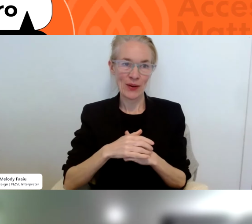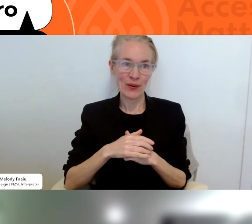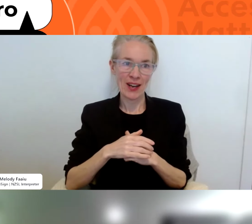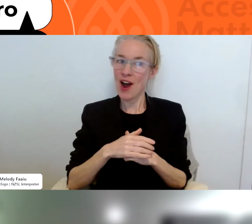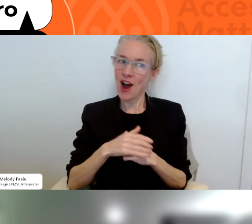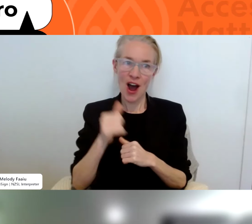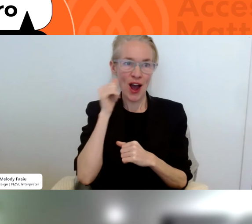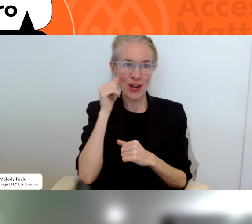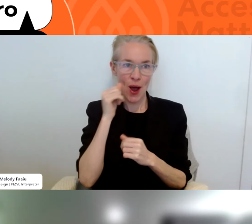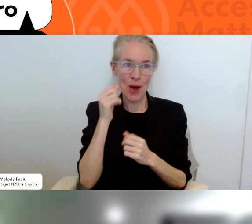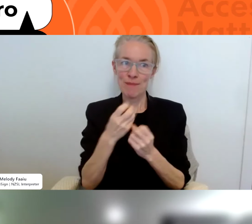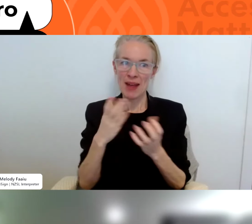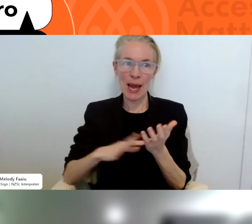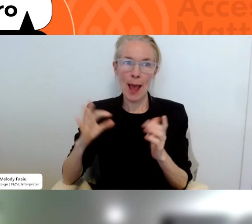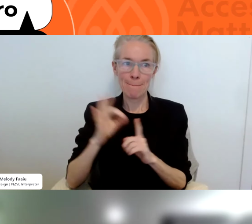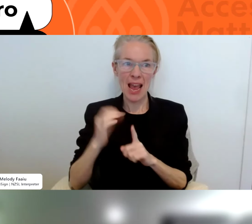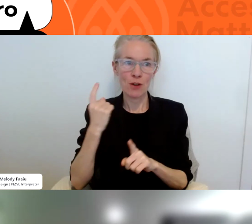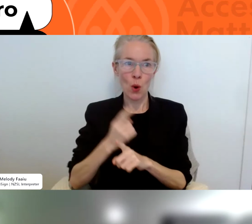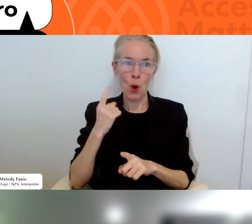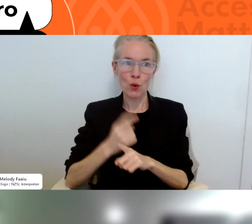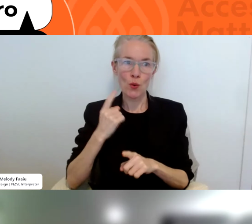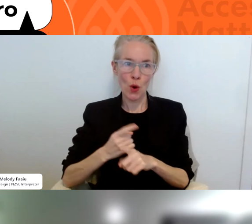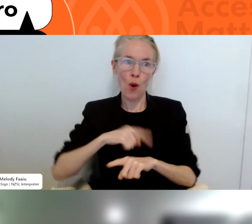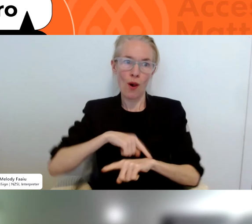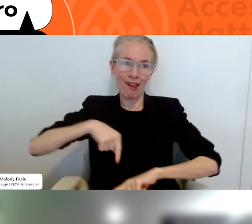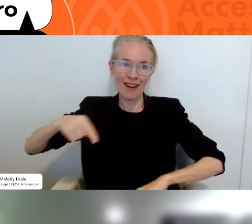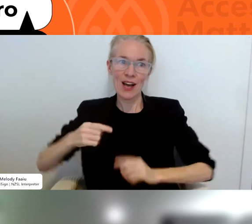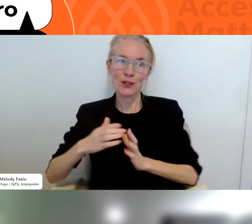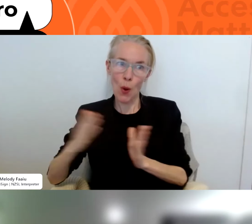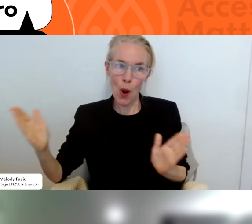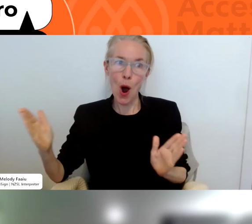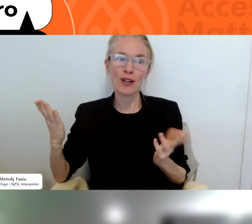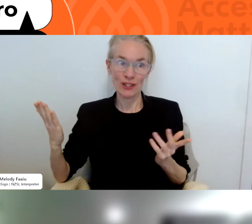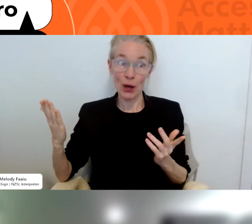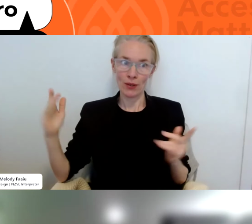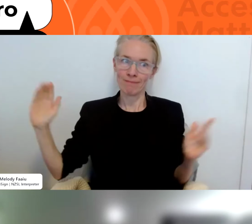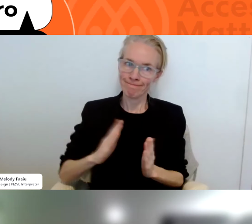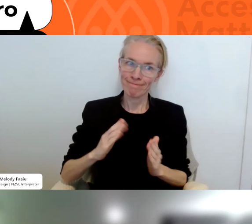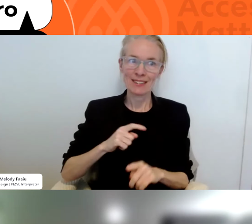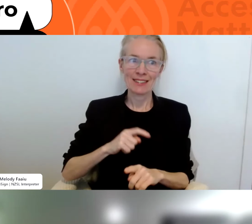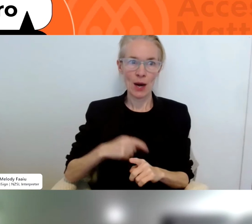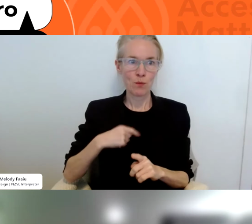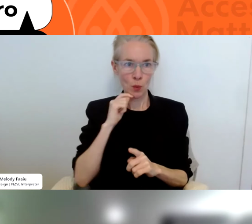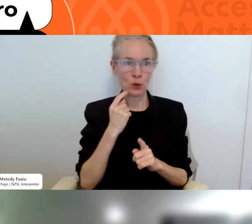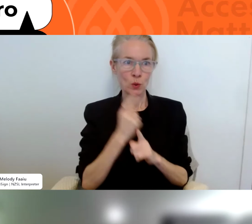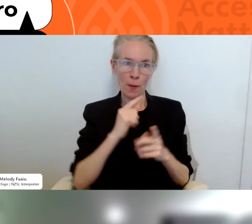so we'll get straight to the point. For us it's about acknowledgment